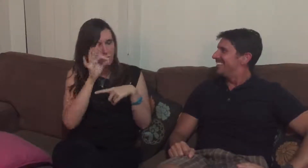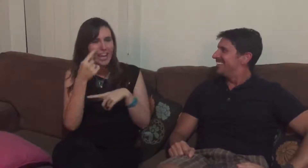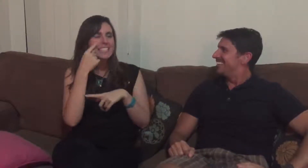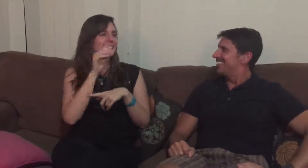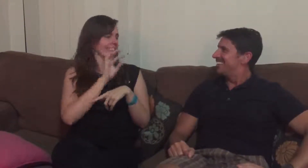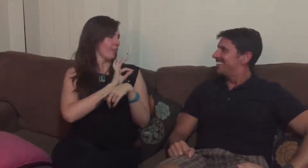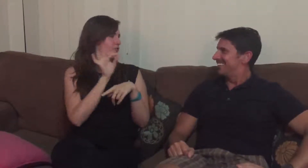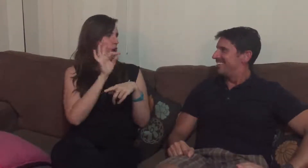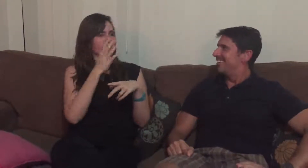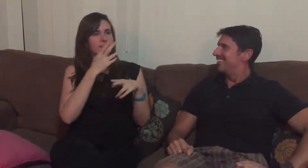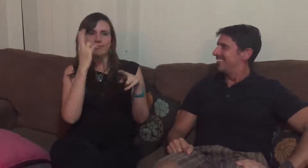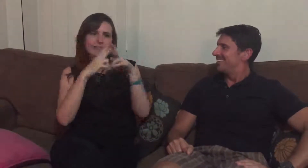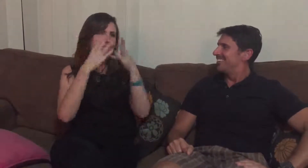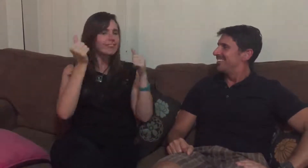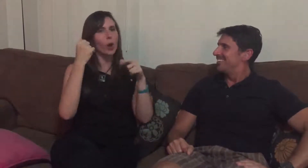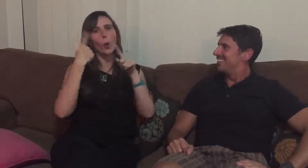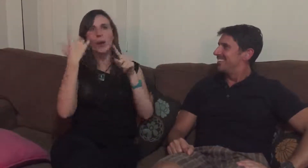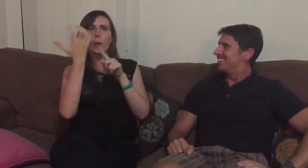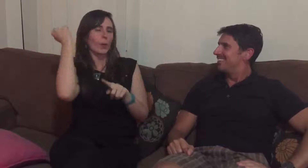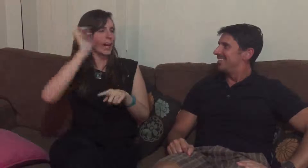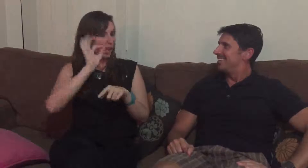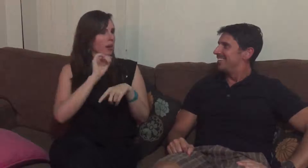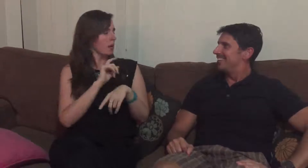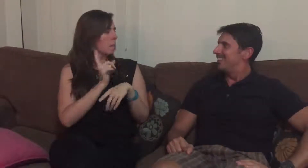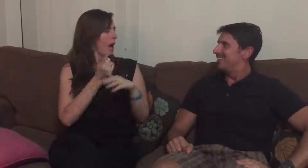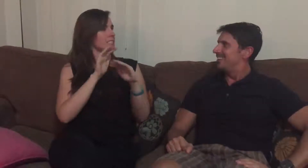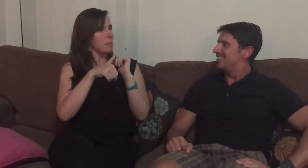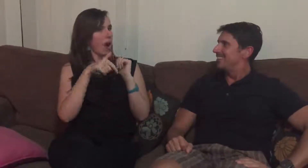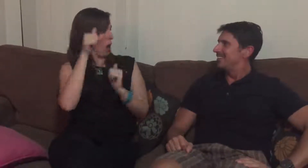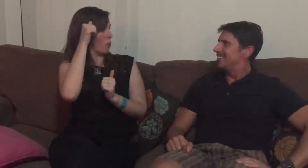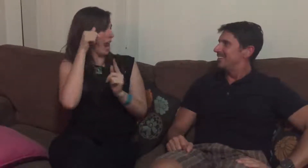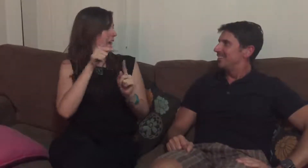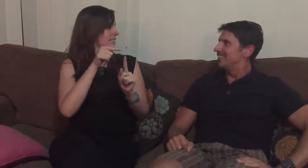to get up and fight for what I believe in, and being aware that there are not always